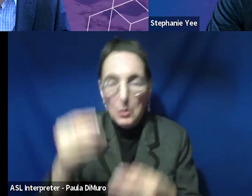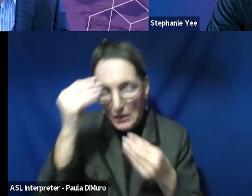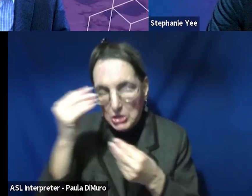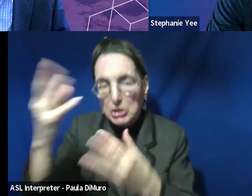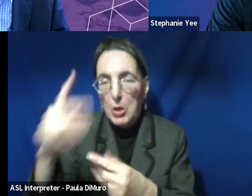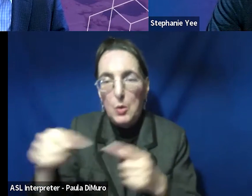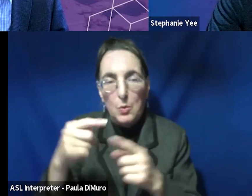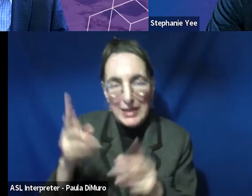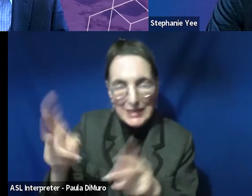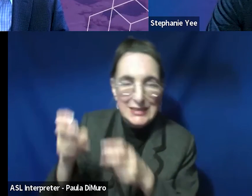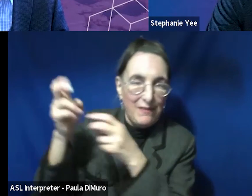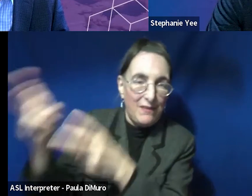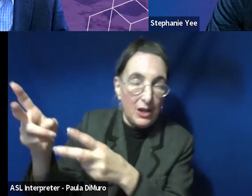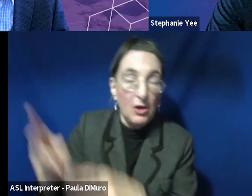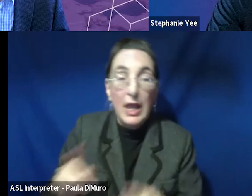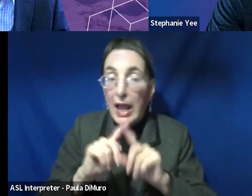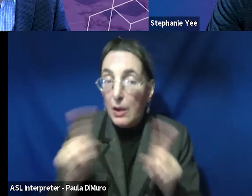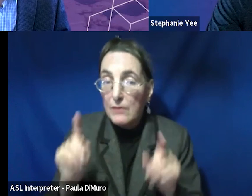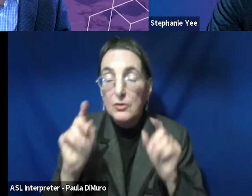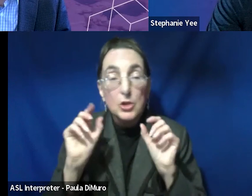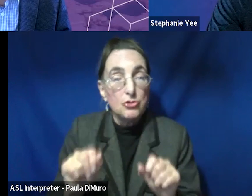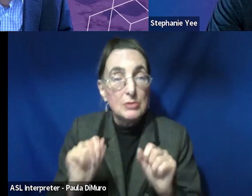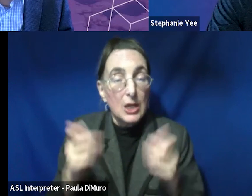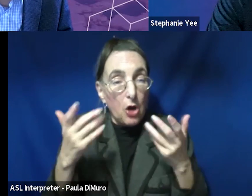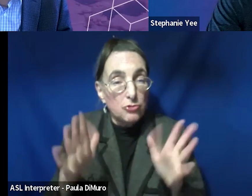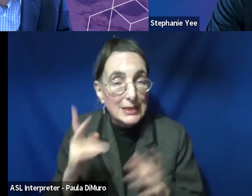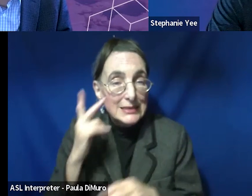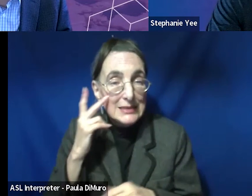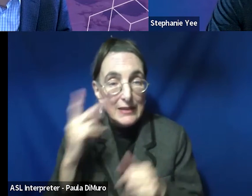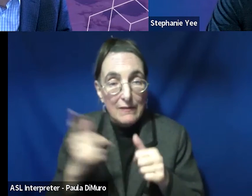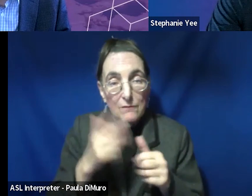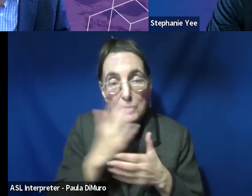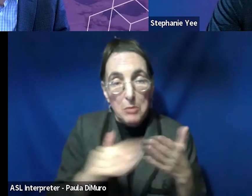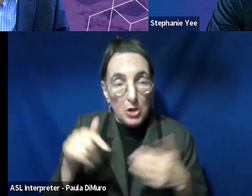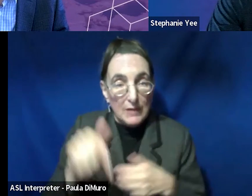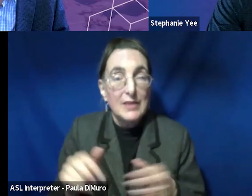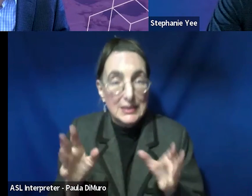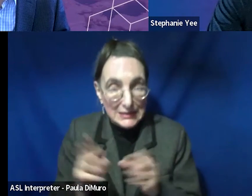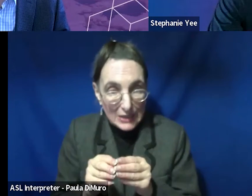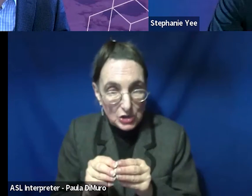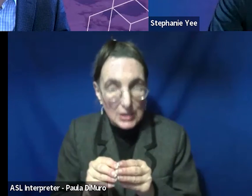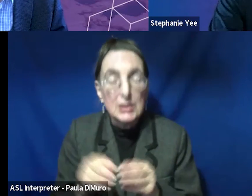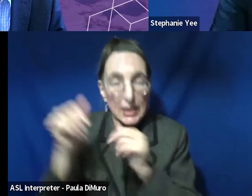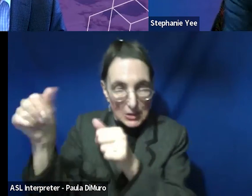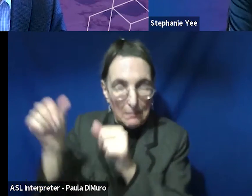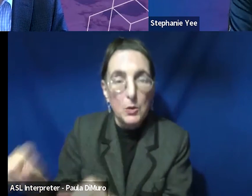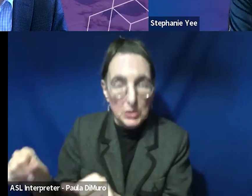However, you can already see, the first part of this session is posted with the presentation